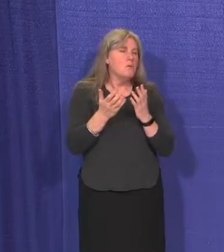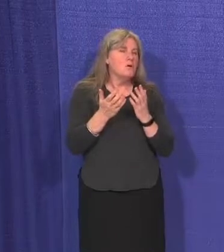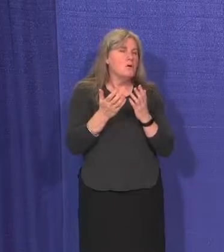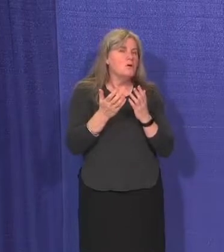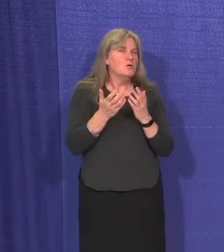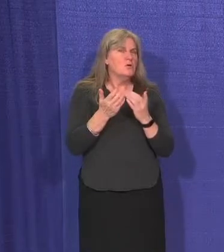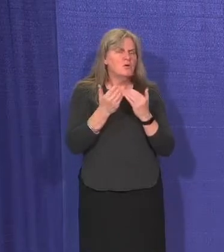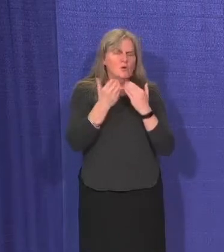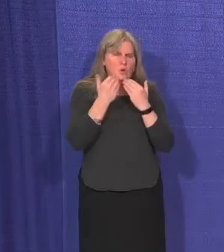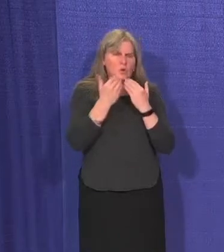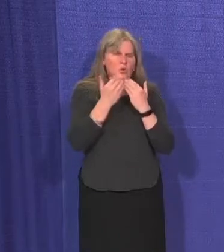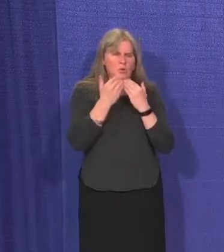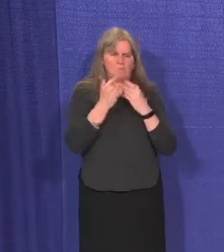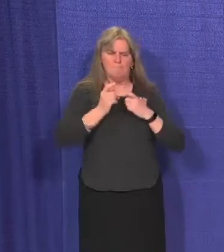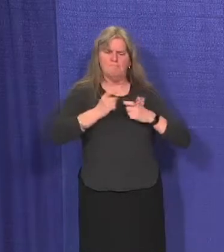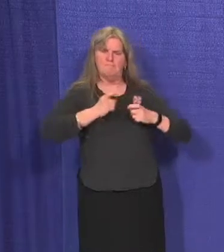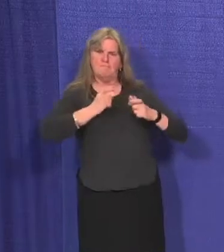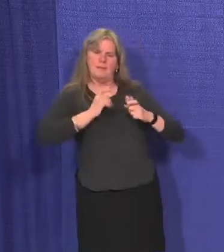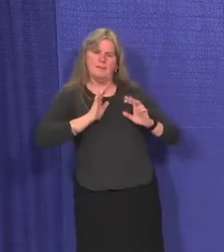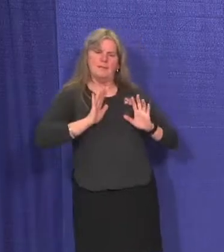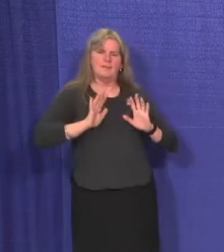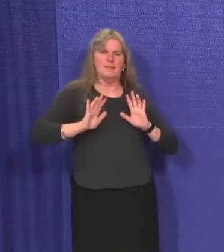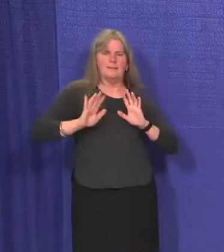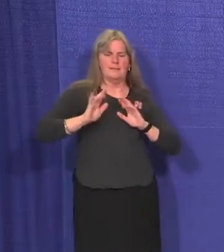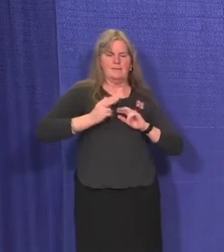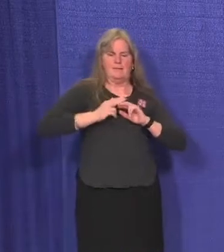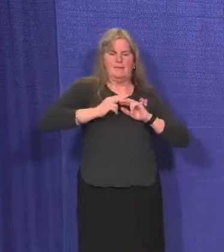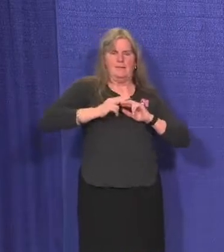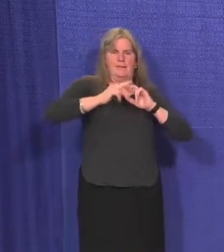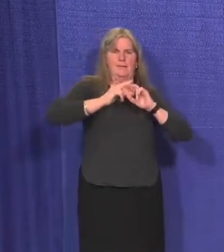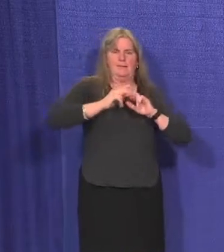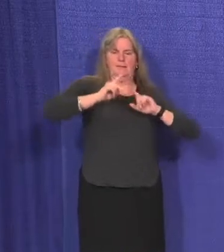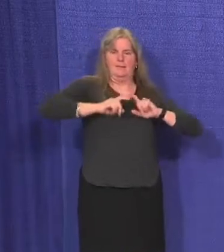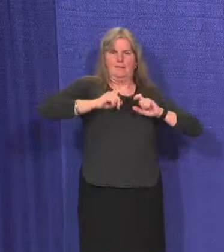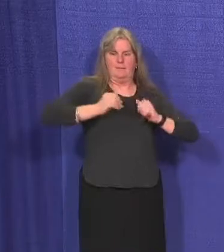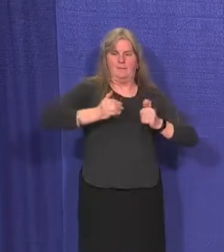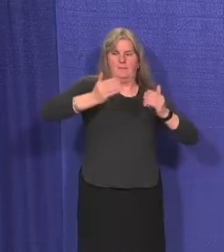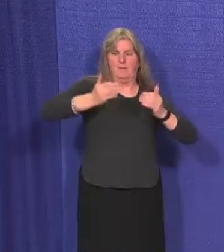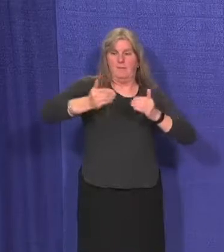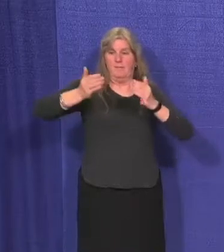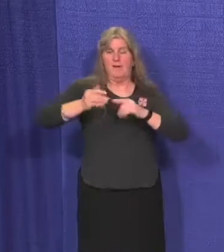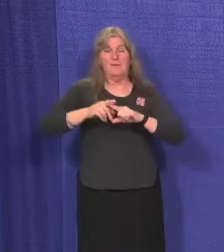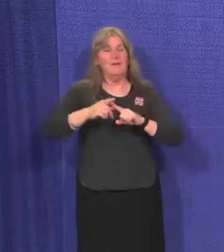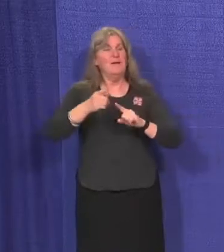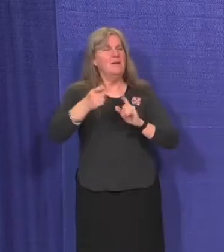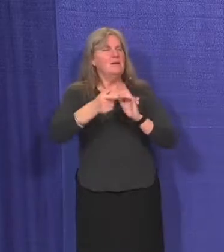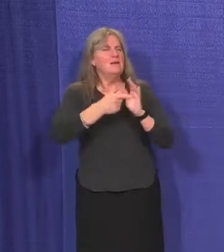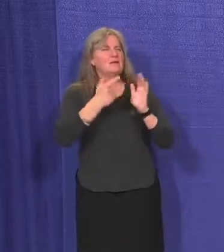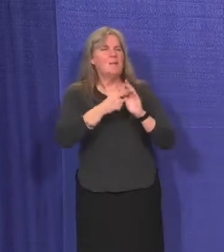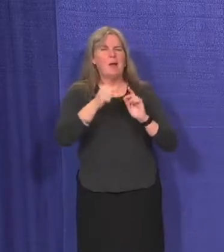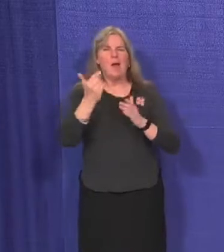to the foundation, the strong testing approach that we already